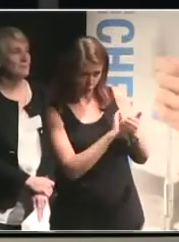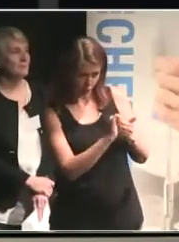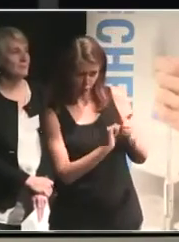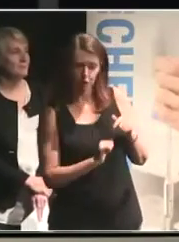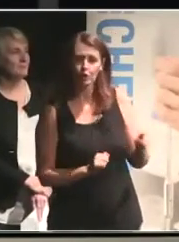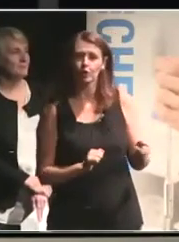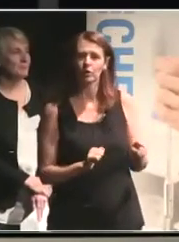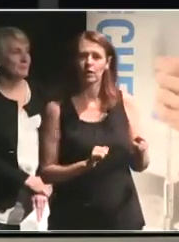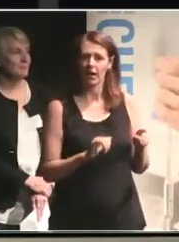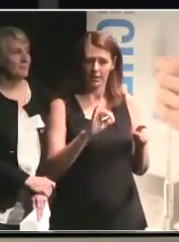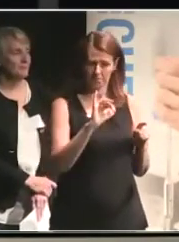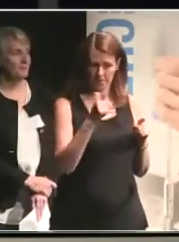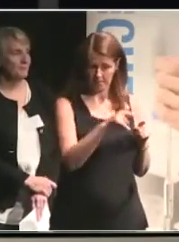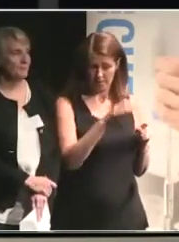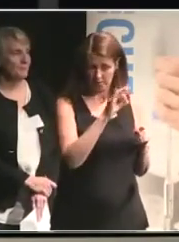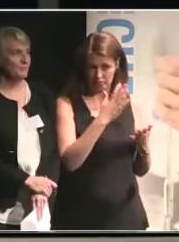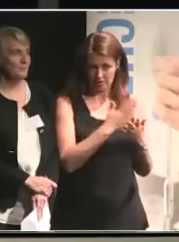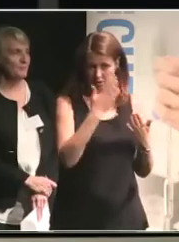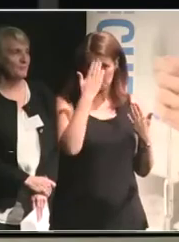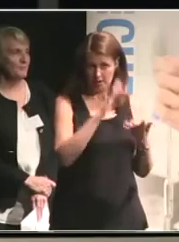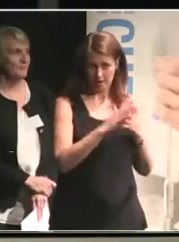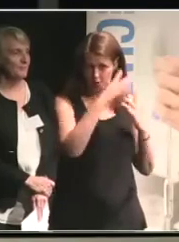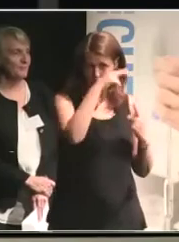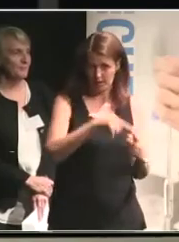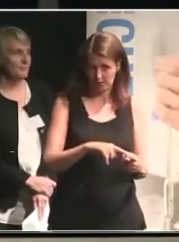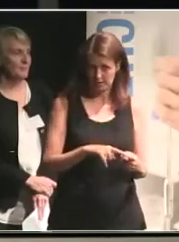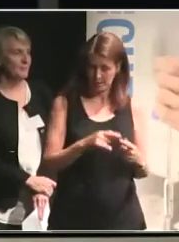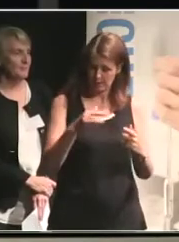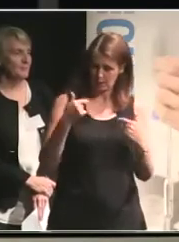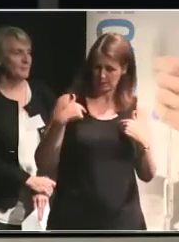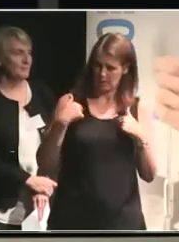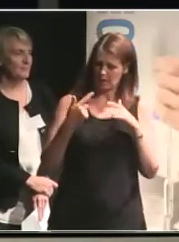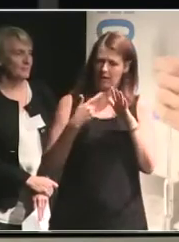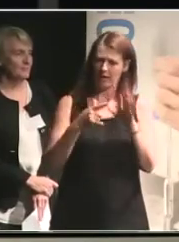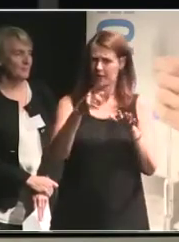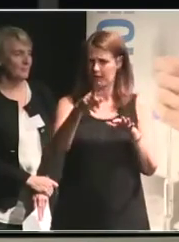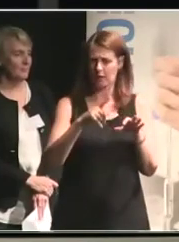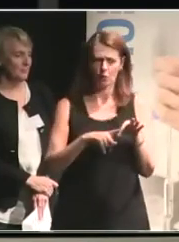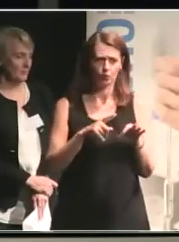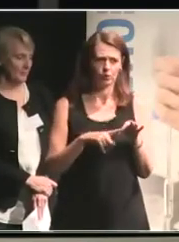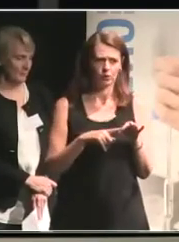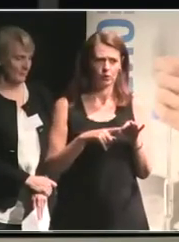they may or may not even really know how to figure that out but to me I answer this question with two